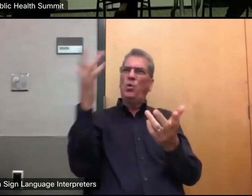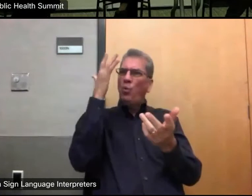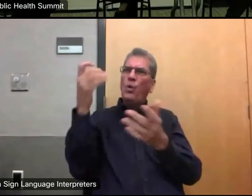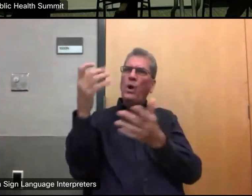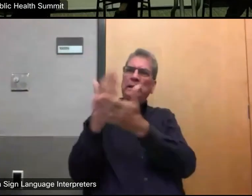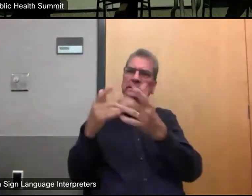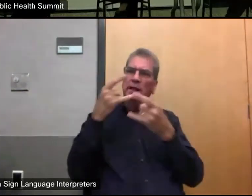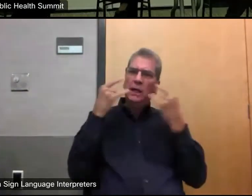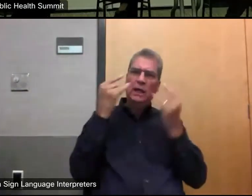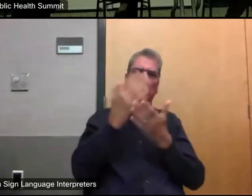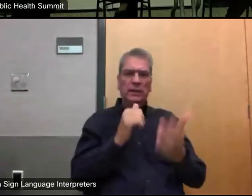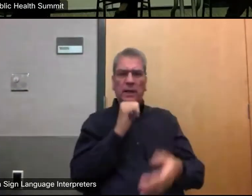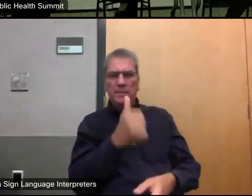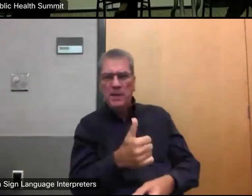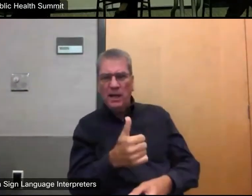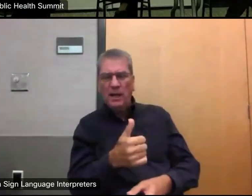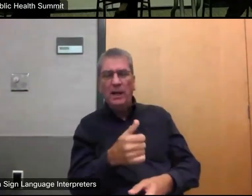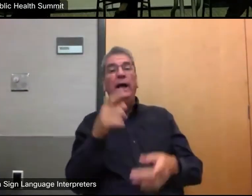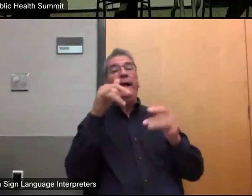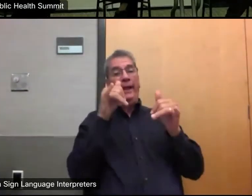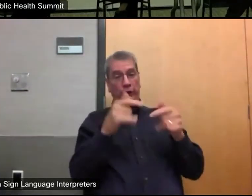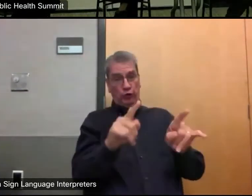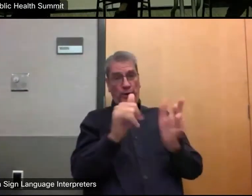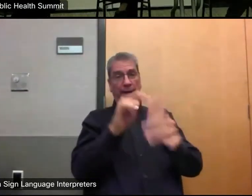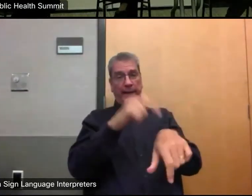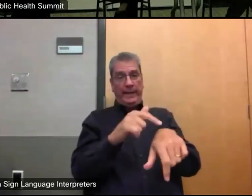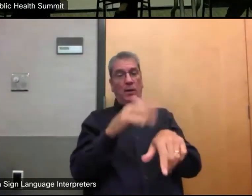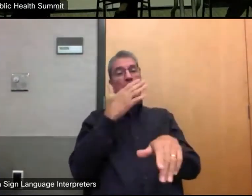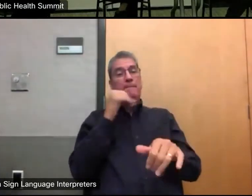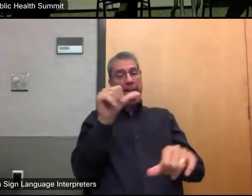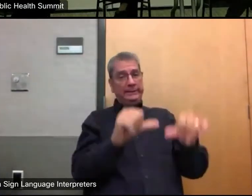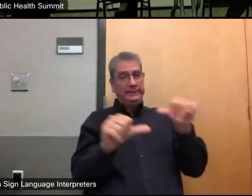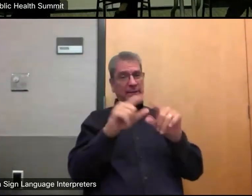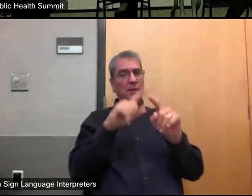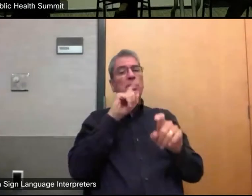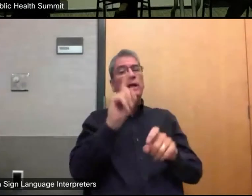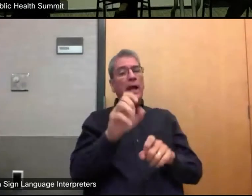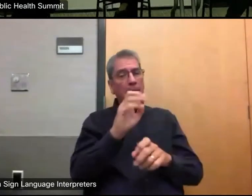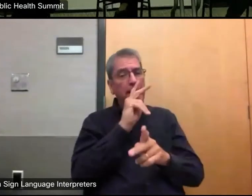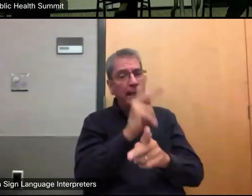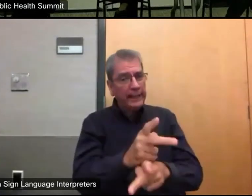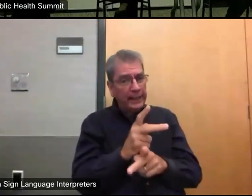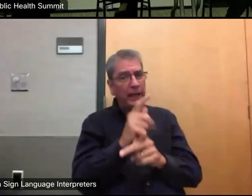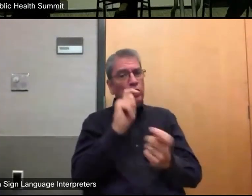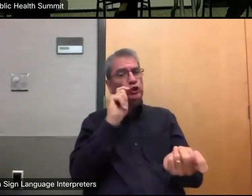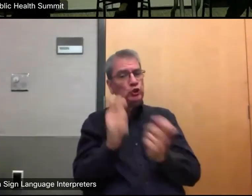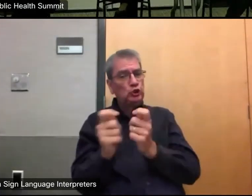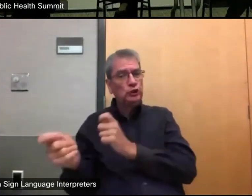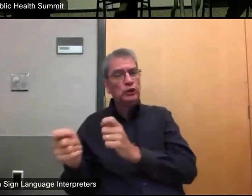That's what that was. The best signs that had at the time, but you do have to be careful and thinking about something like this that is changing so much don't put